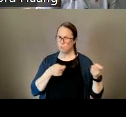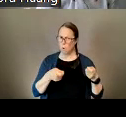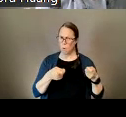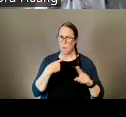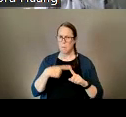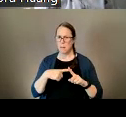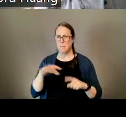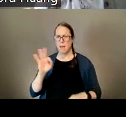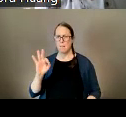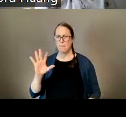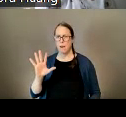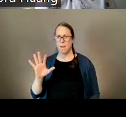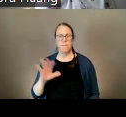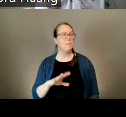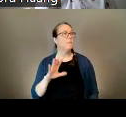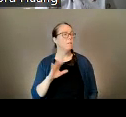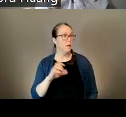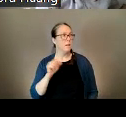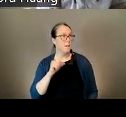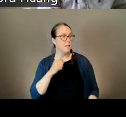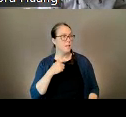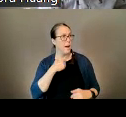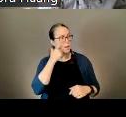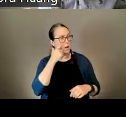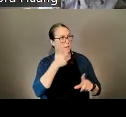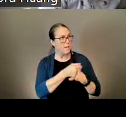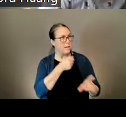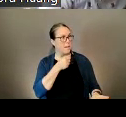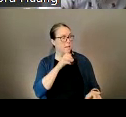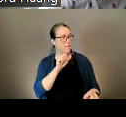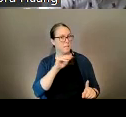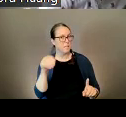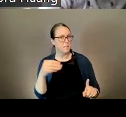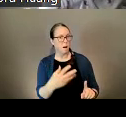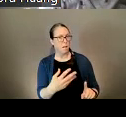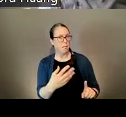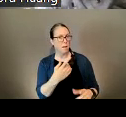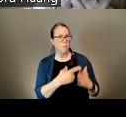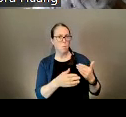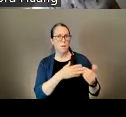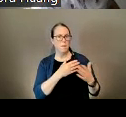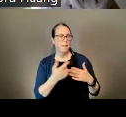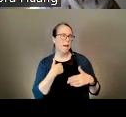Yeah. Amber, I just hit the, what is it called? Spotlight, whatever they call their, I don't know why they have names for everything,